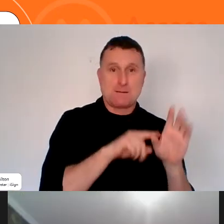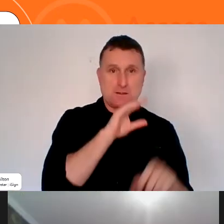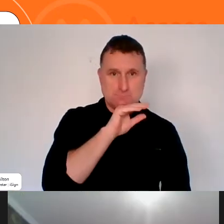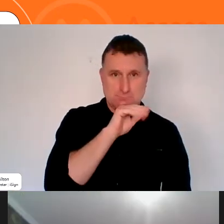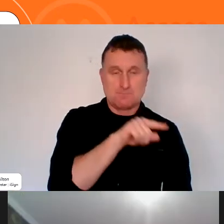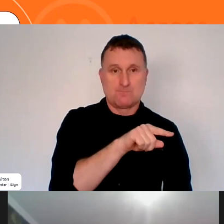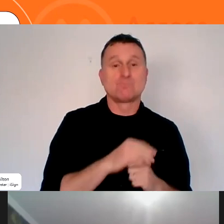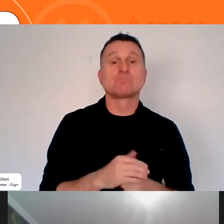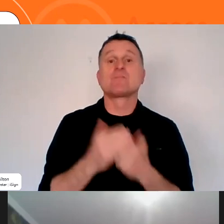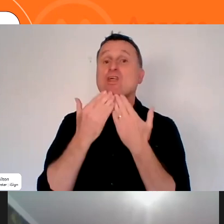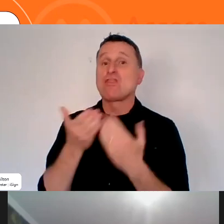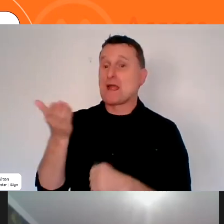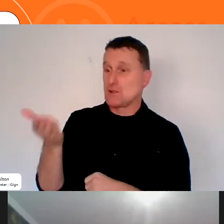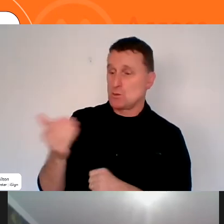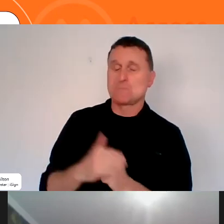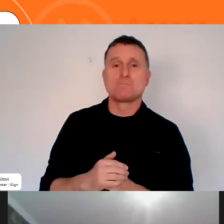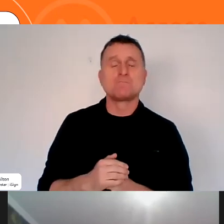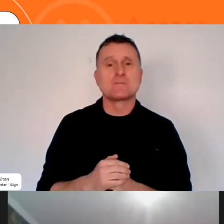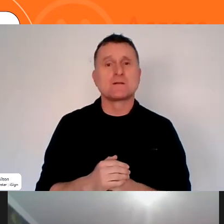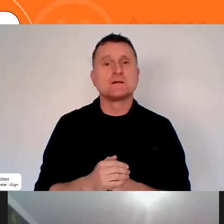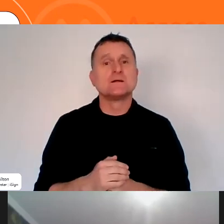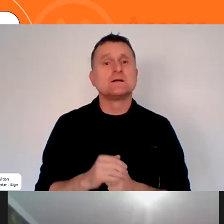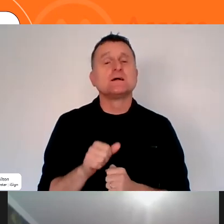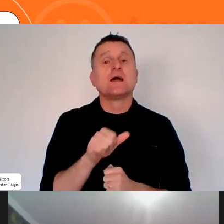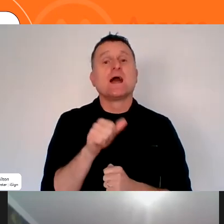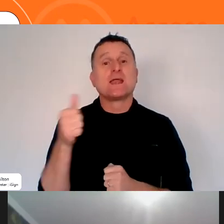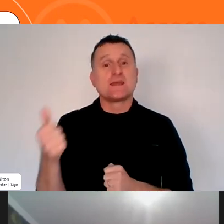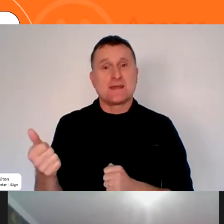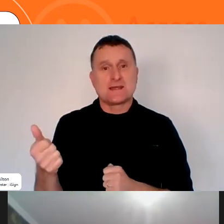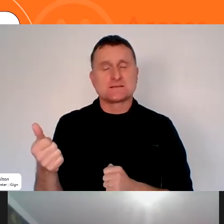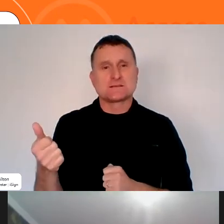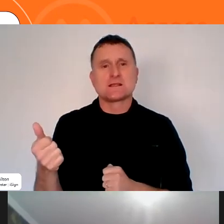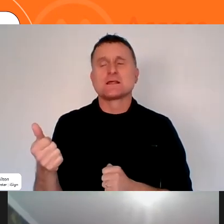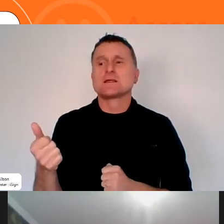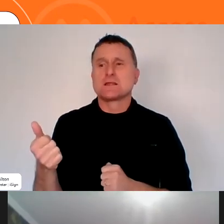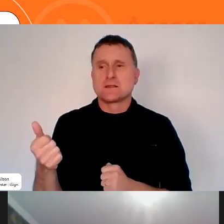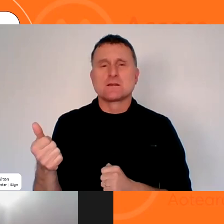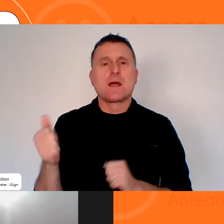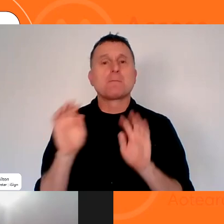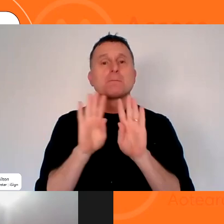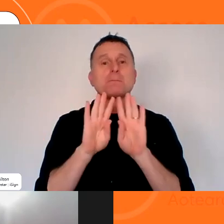insights. Next we're going to be going on to our panel discussion